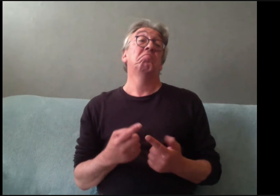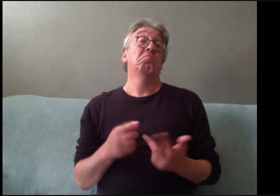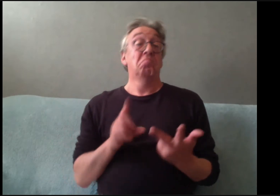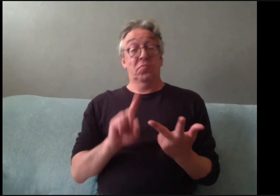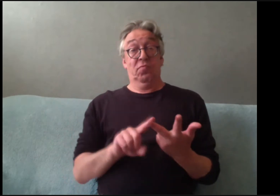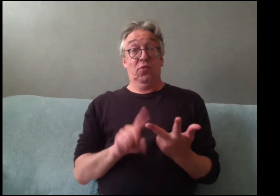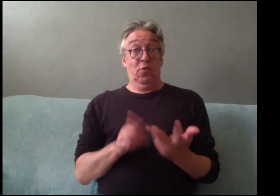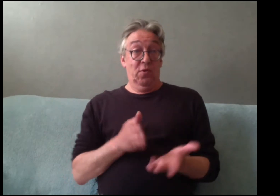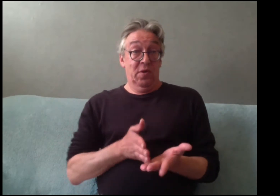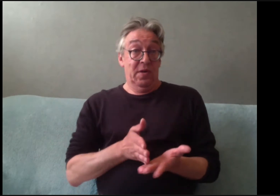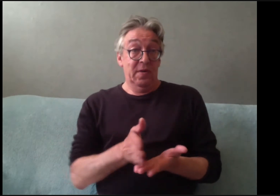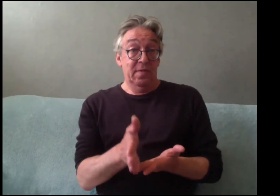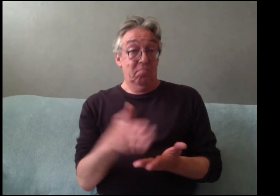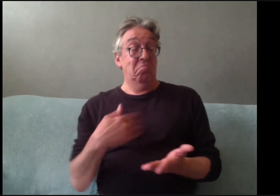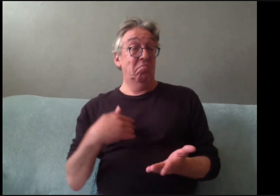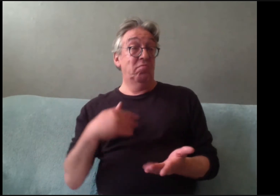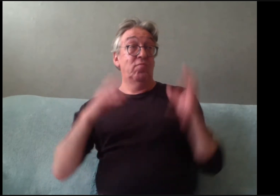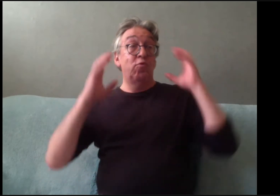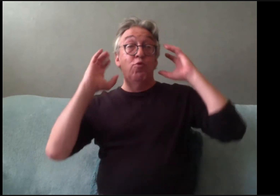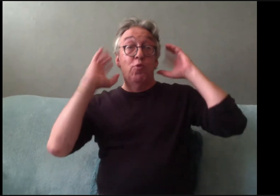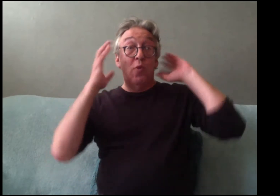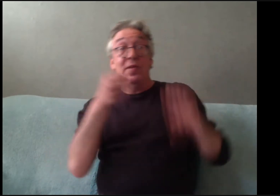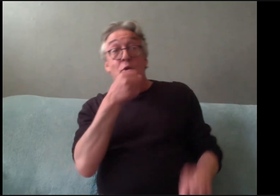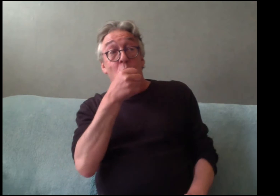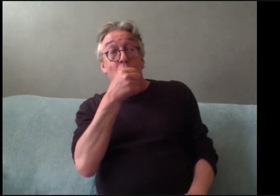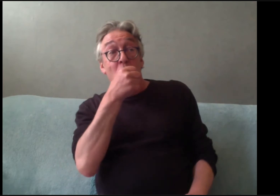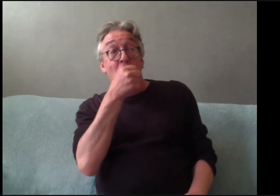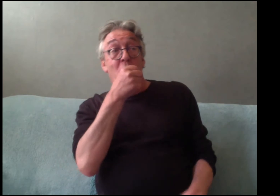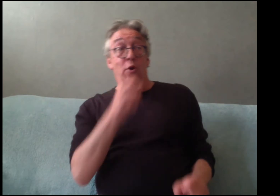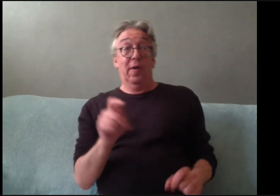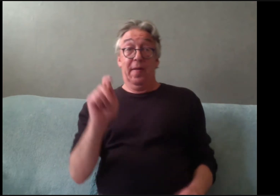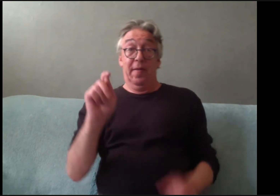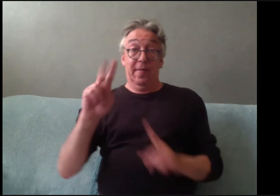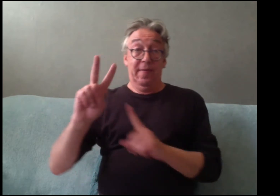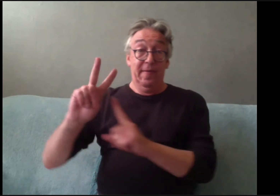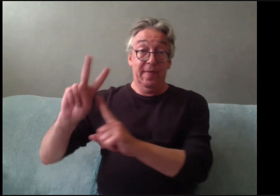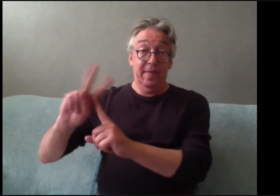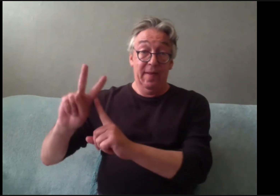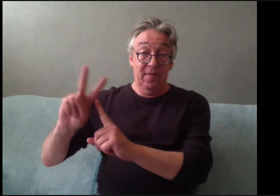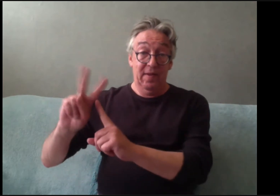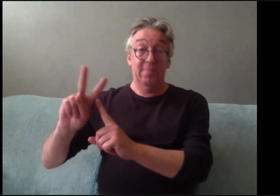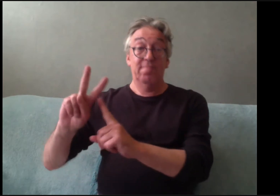radio and television programs was partly relayed by the media.